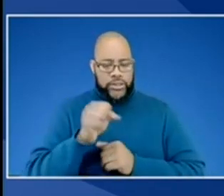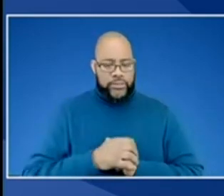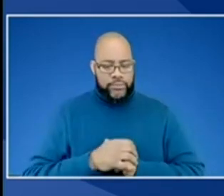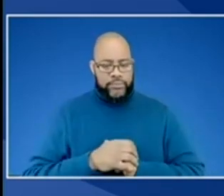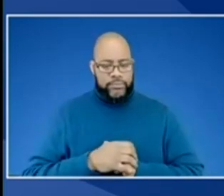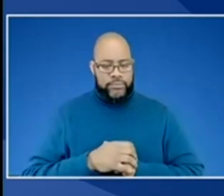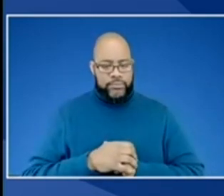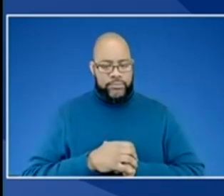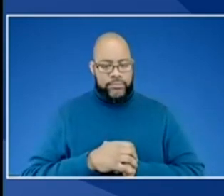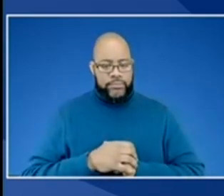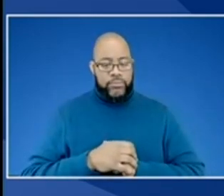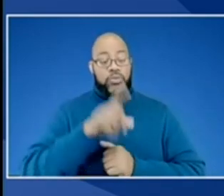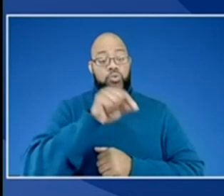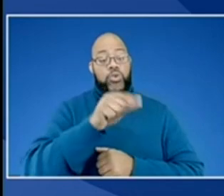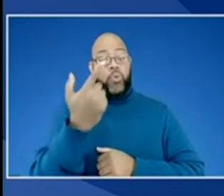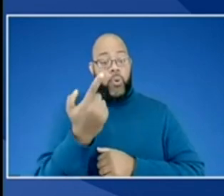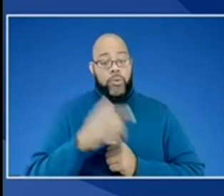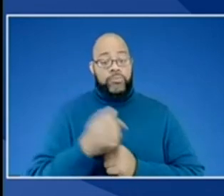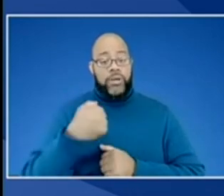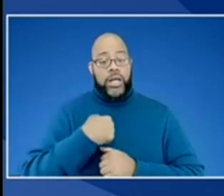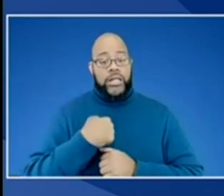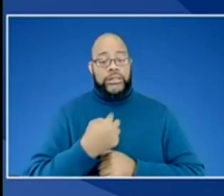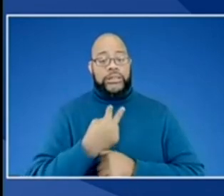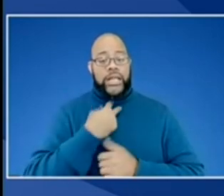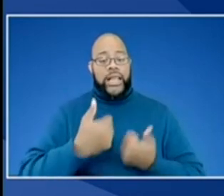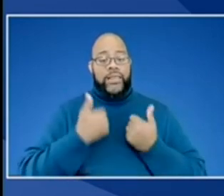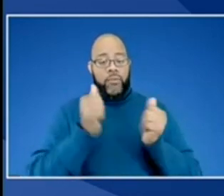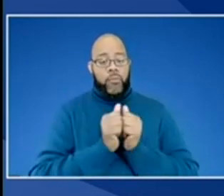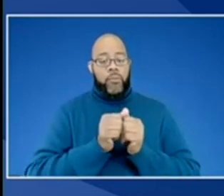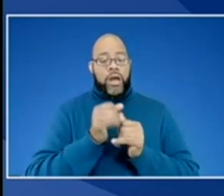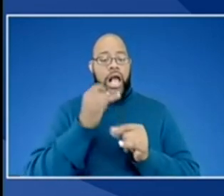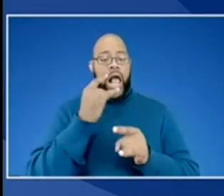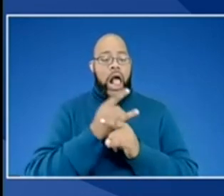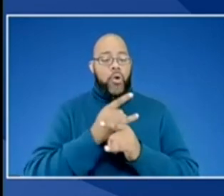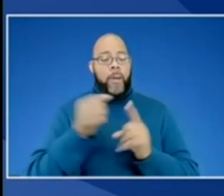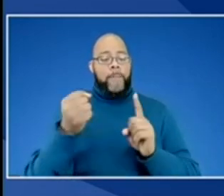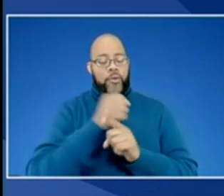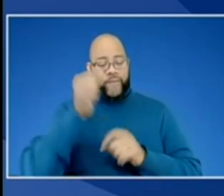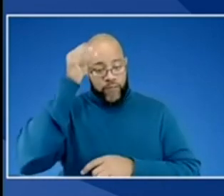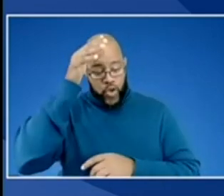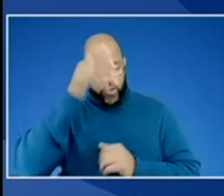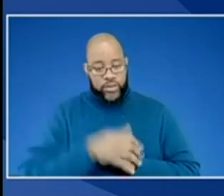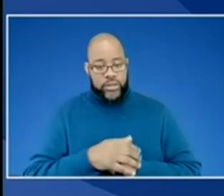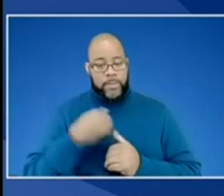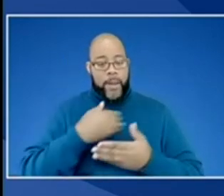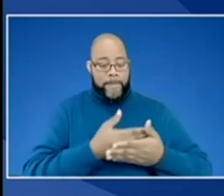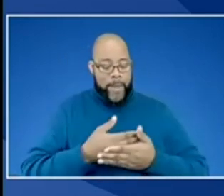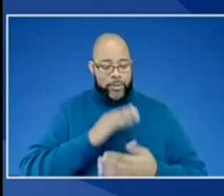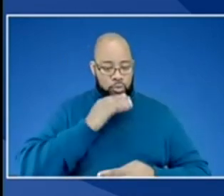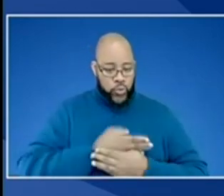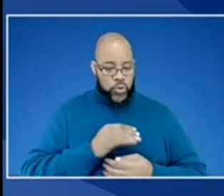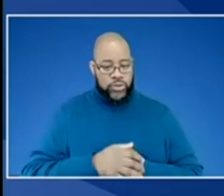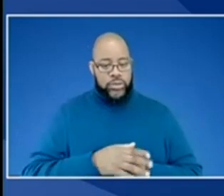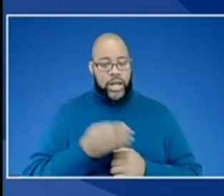In 2021, I was stuck living with the alcoholic abusive father of my infant daughter and I was convinced I couldn't